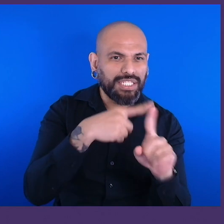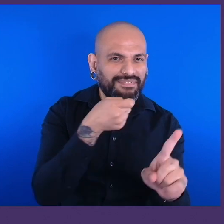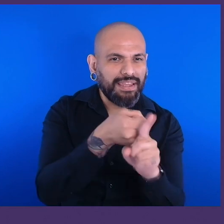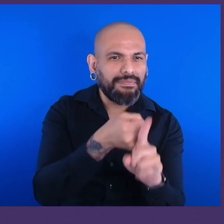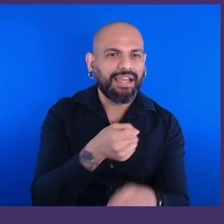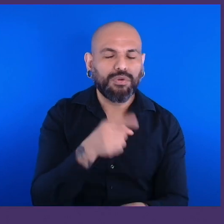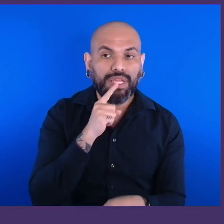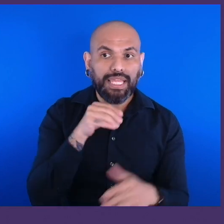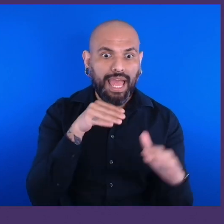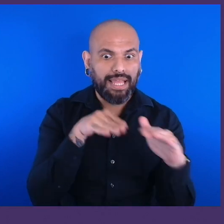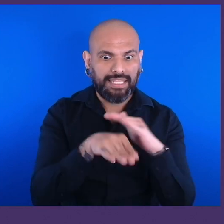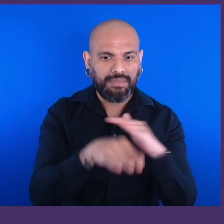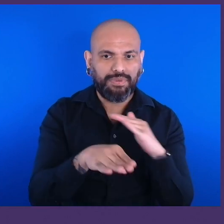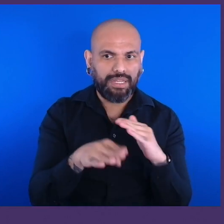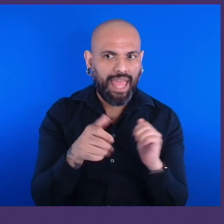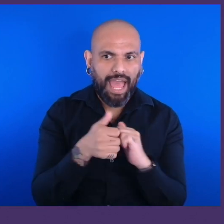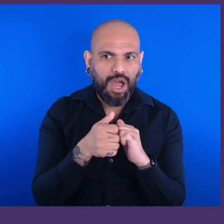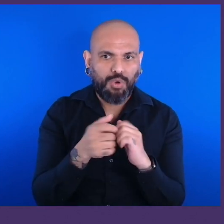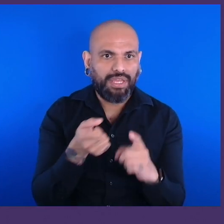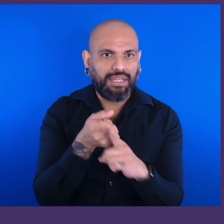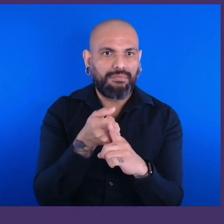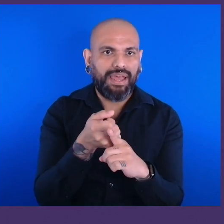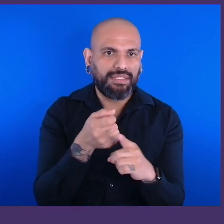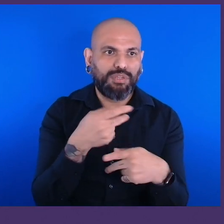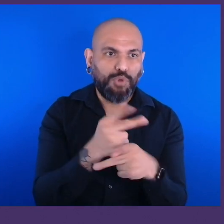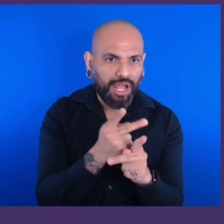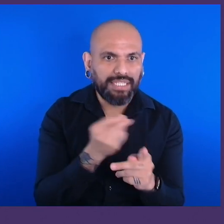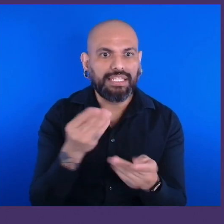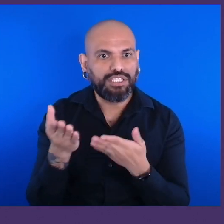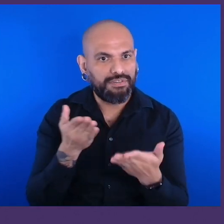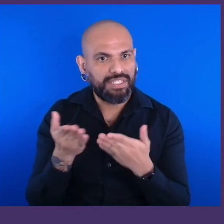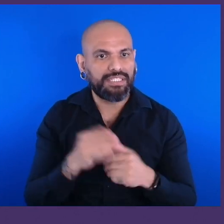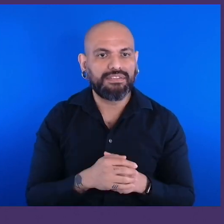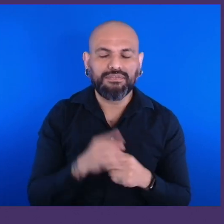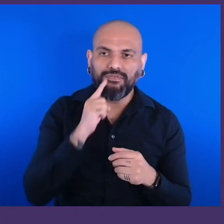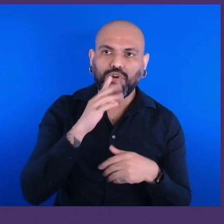in the products and the services for the whole population.